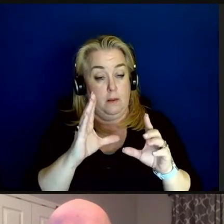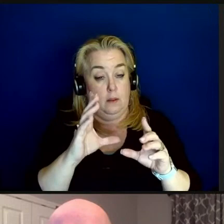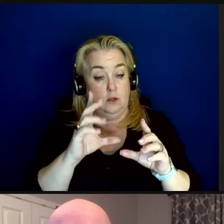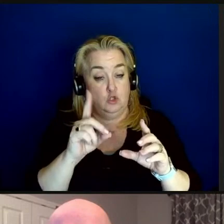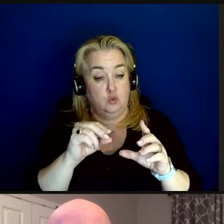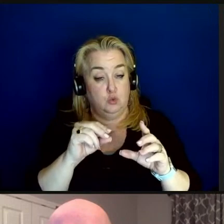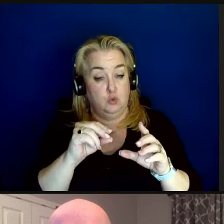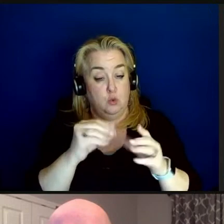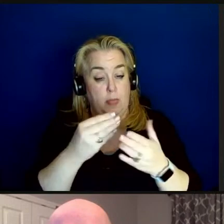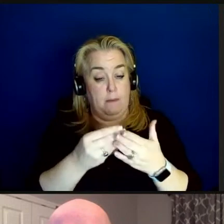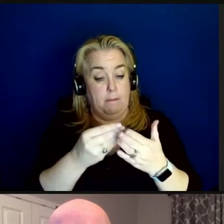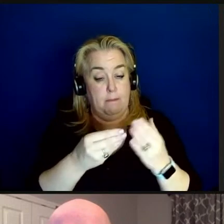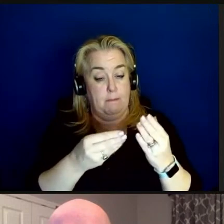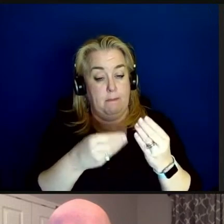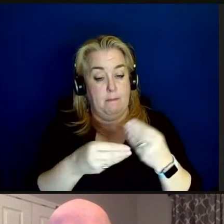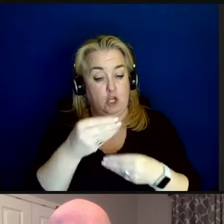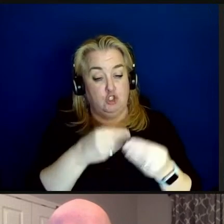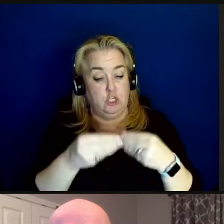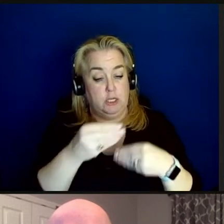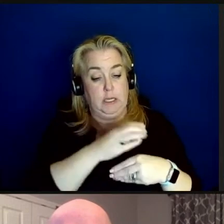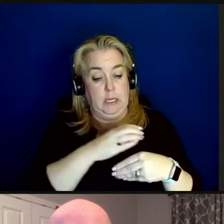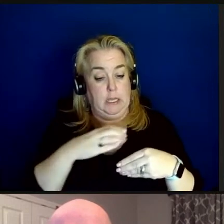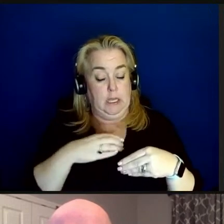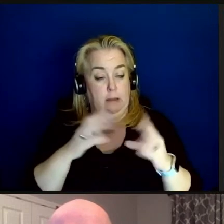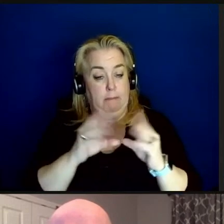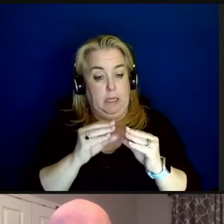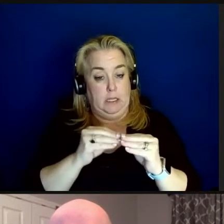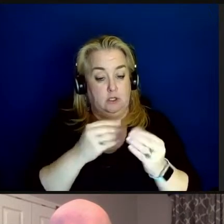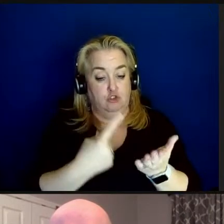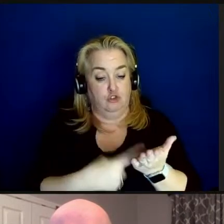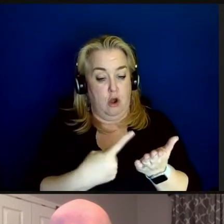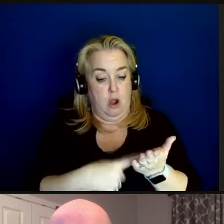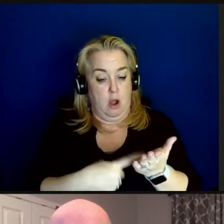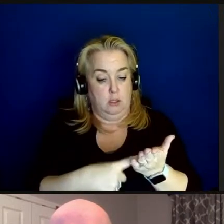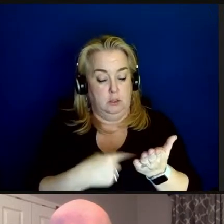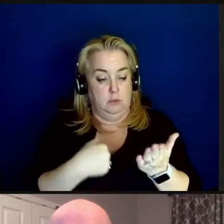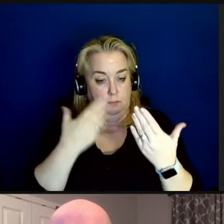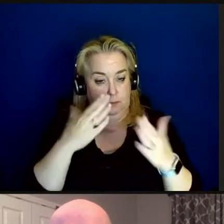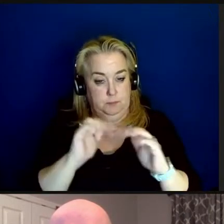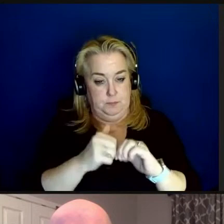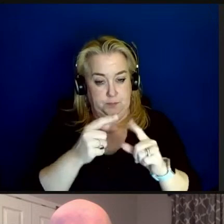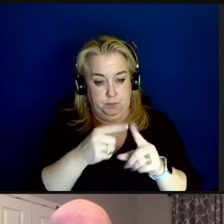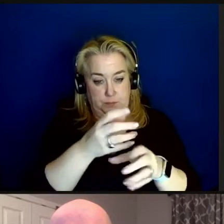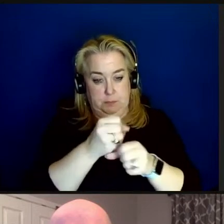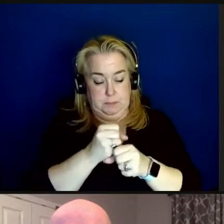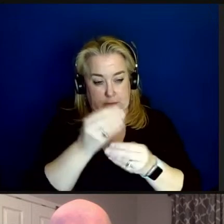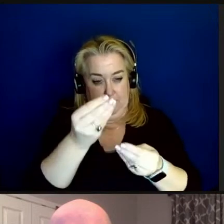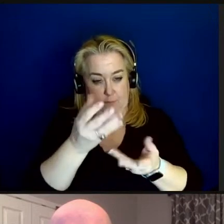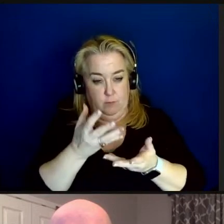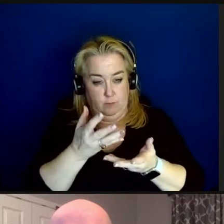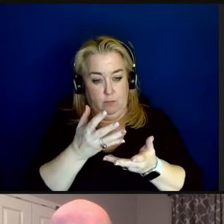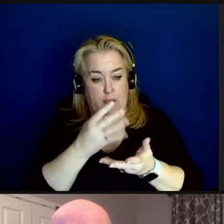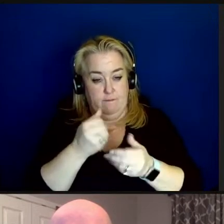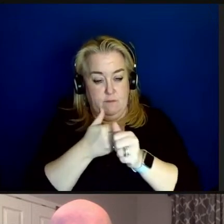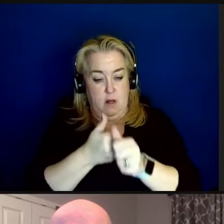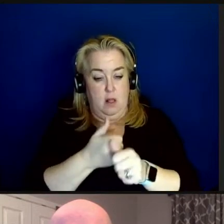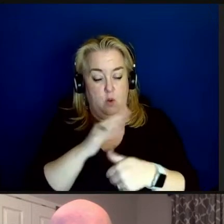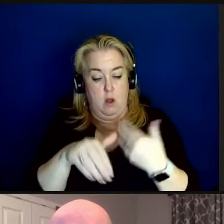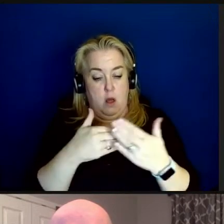I AGREE WITH DOING THAT SAID BUT AT THAT TIME ALSO